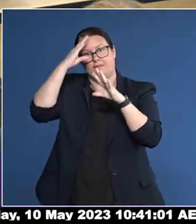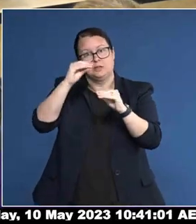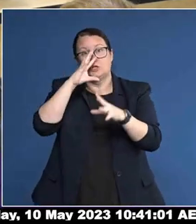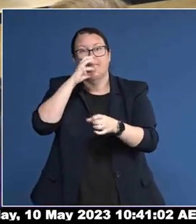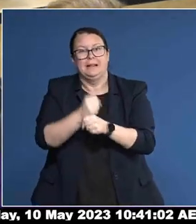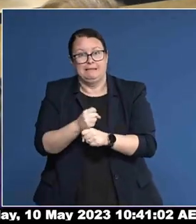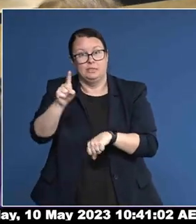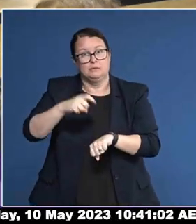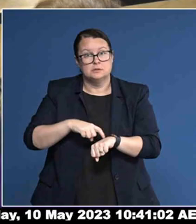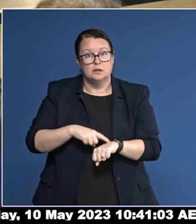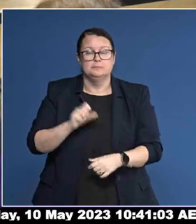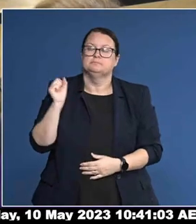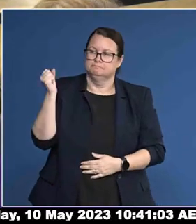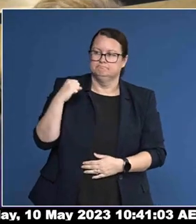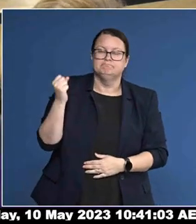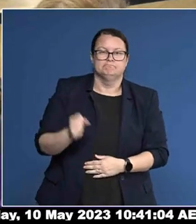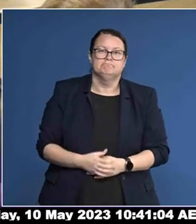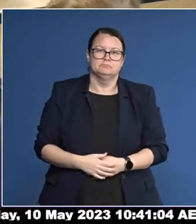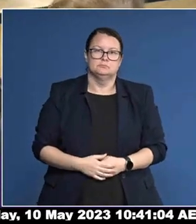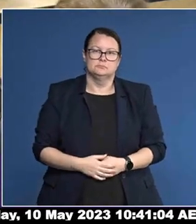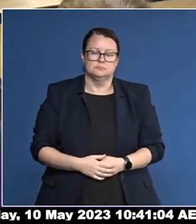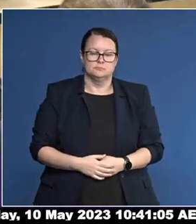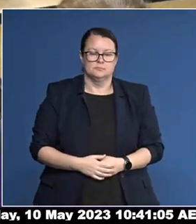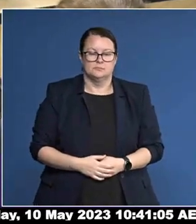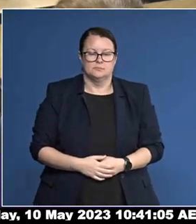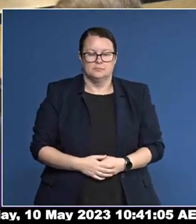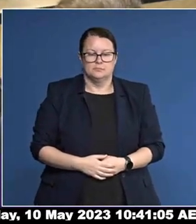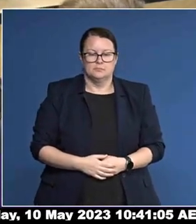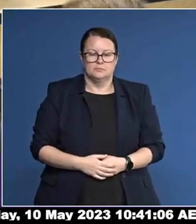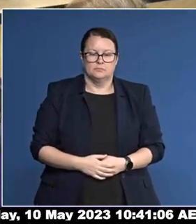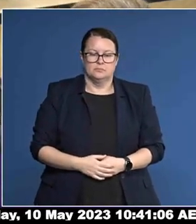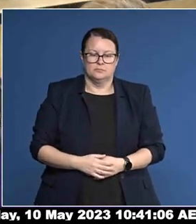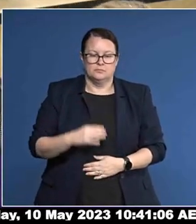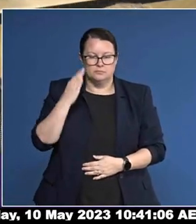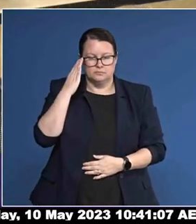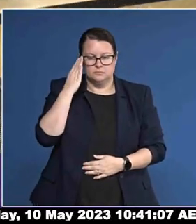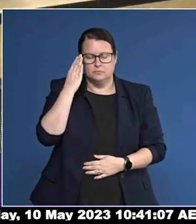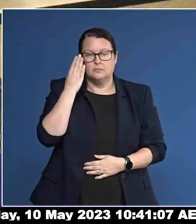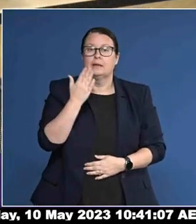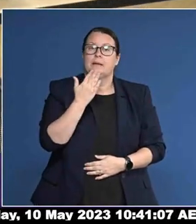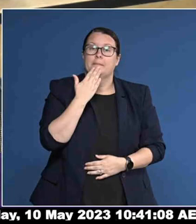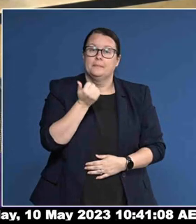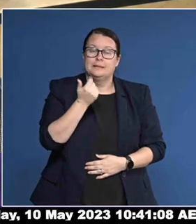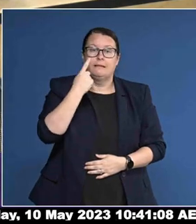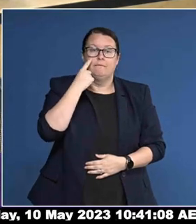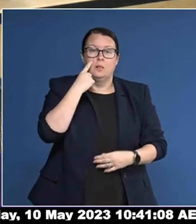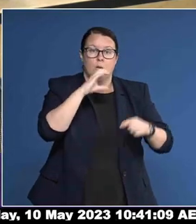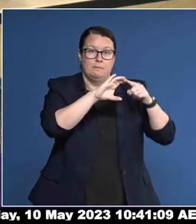If I can just take you first to paragraphs 19 to 21